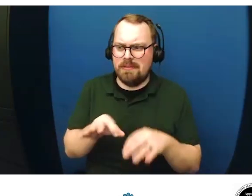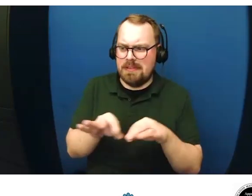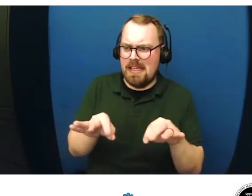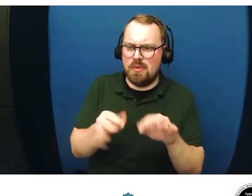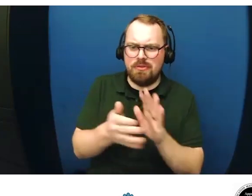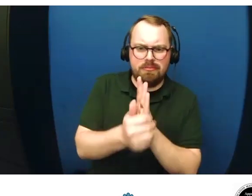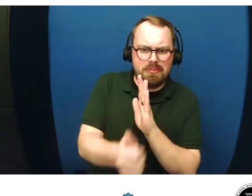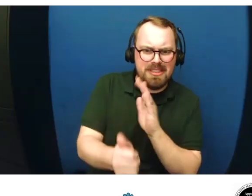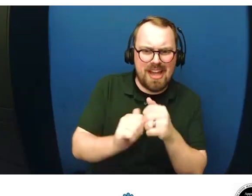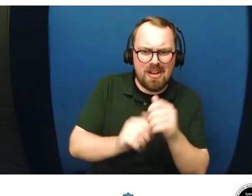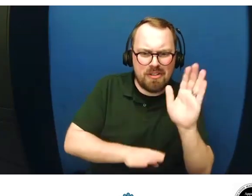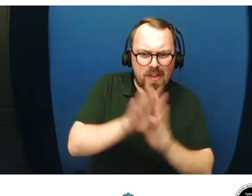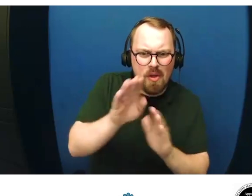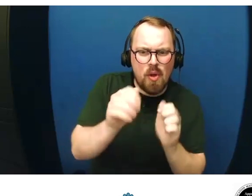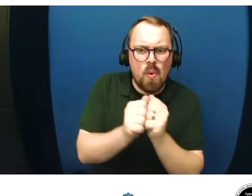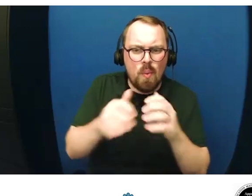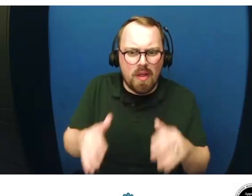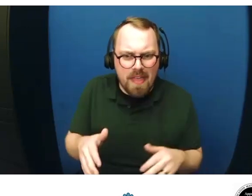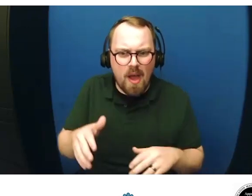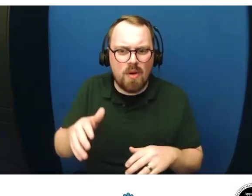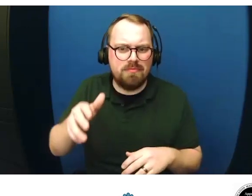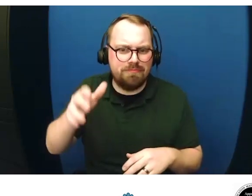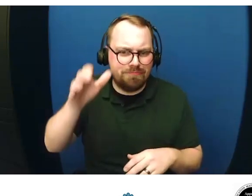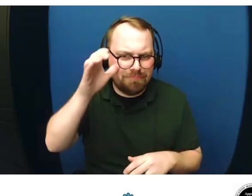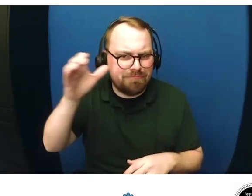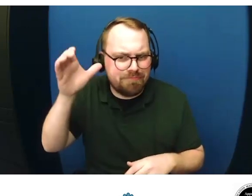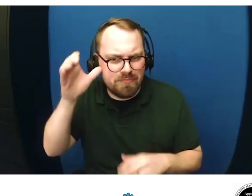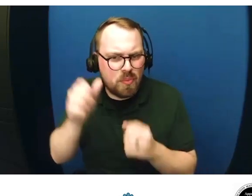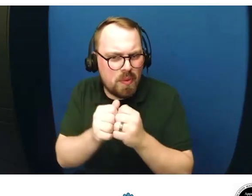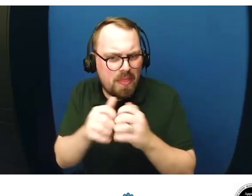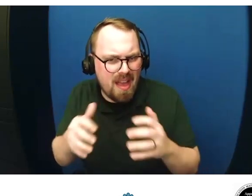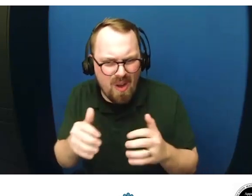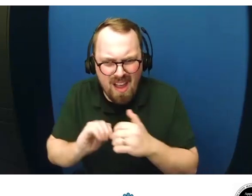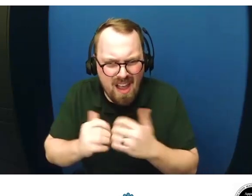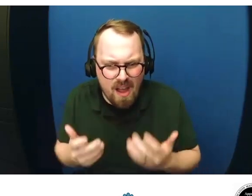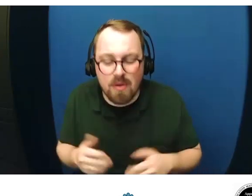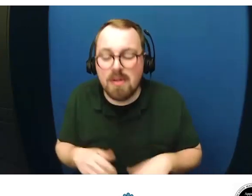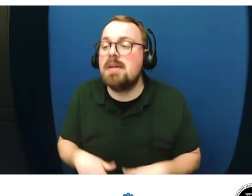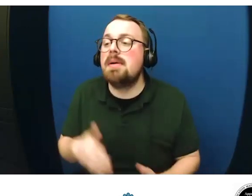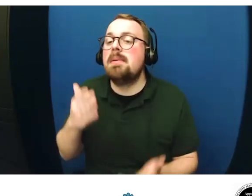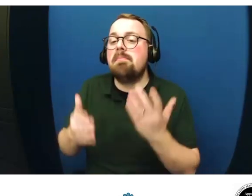full sense of vision and hearing? So, if you have students who are working on learning